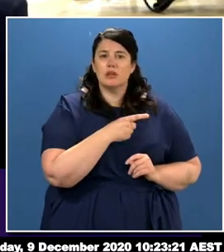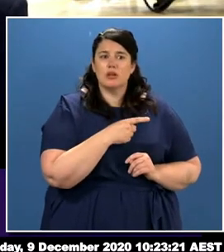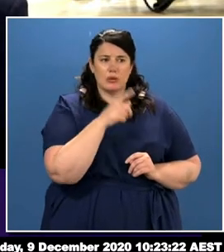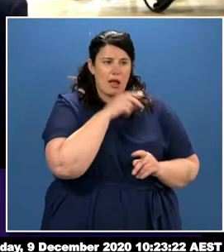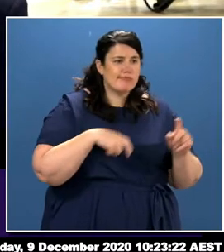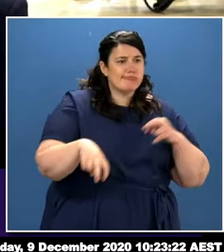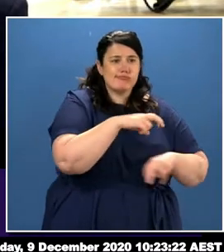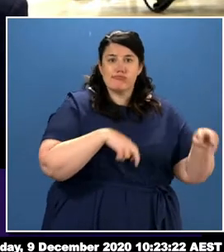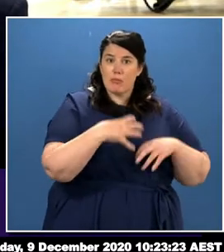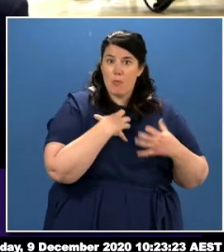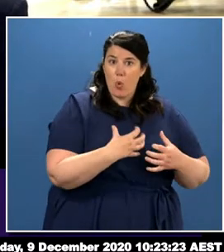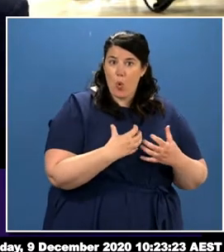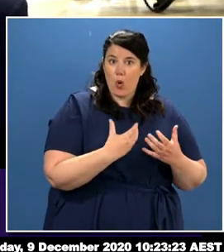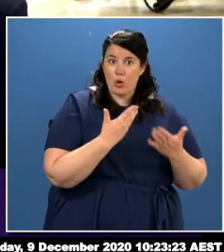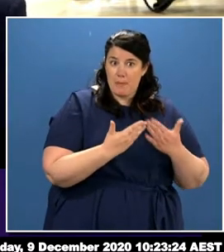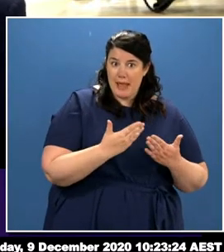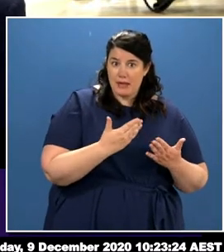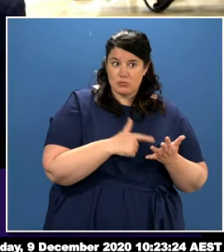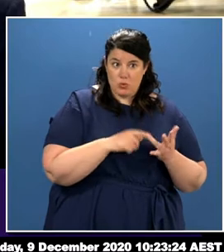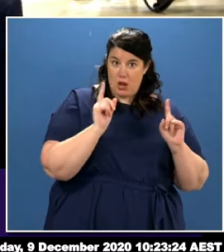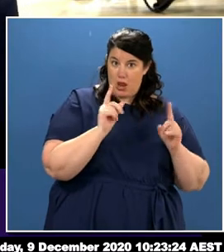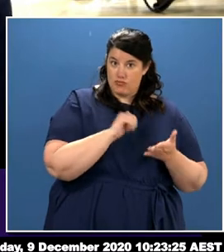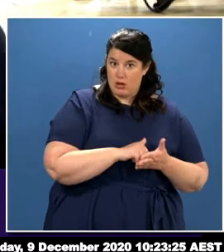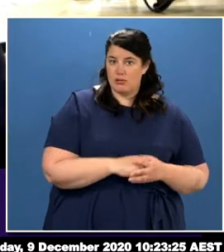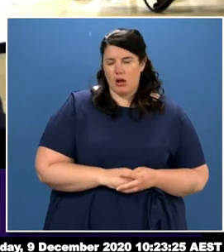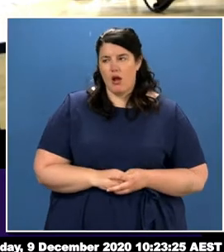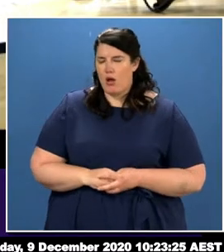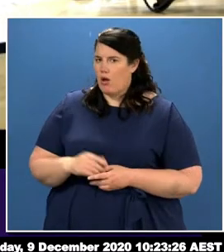now, is that right? Yes, a lot more physical capacity. A lot more physical capacity.